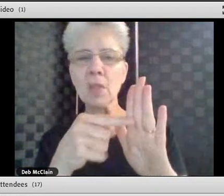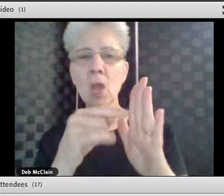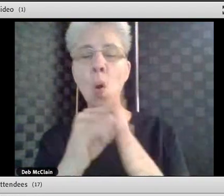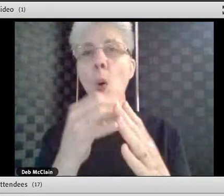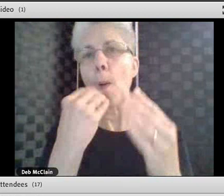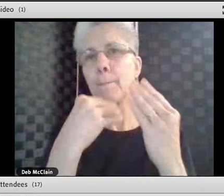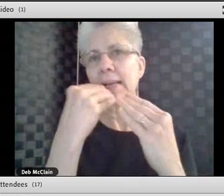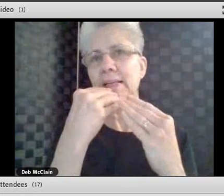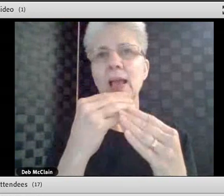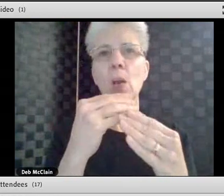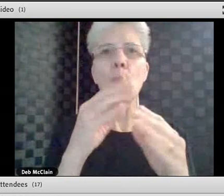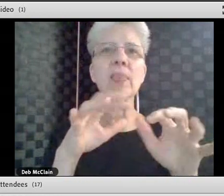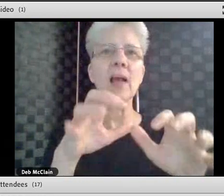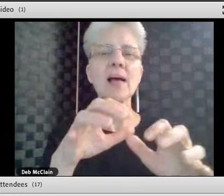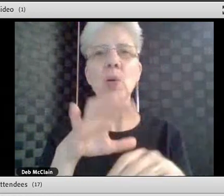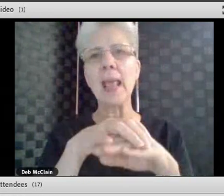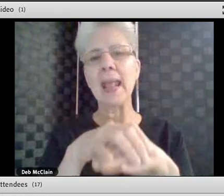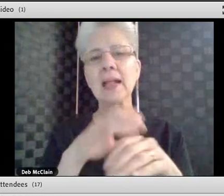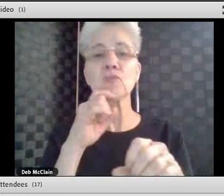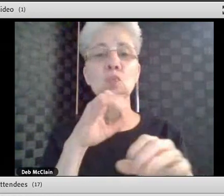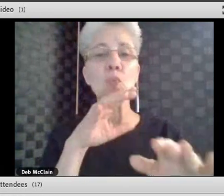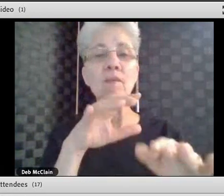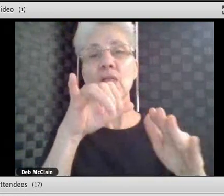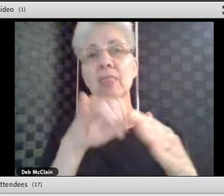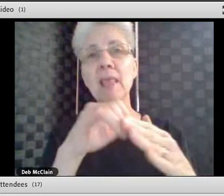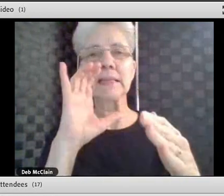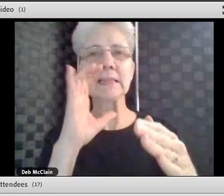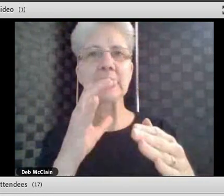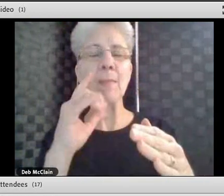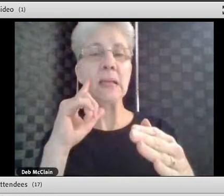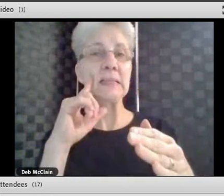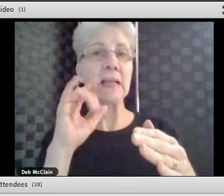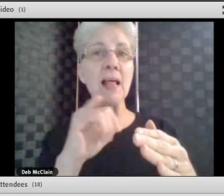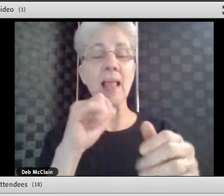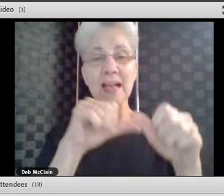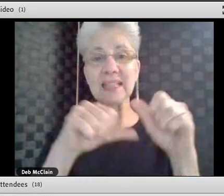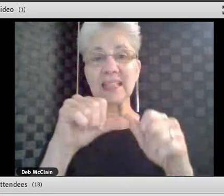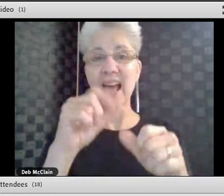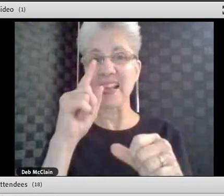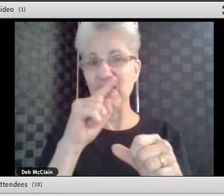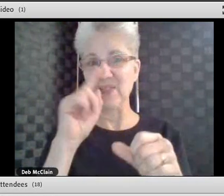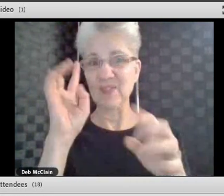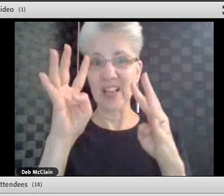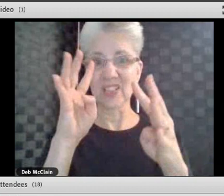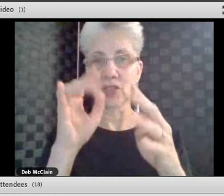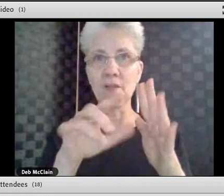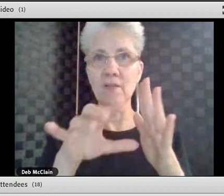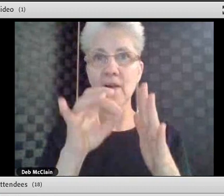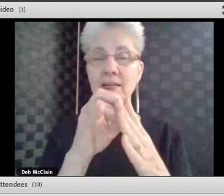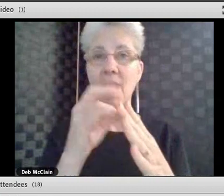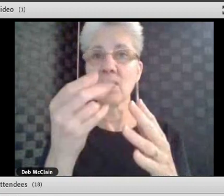on the bank of an English river, and it all sounded like science fiction until you find out the Holodeck concept